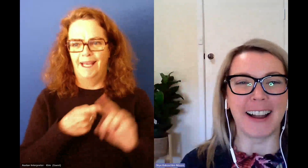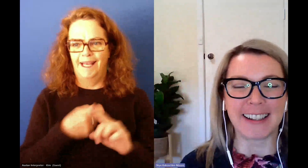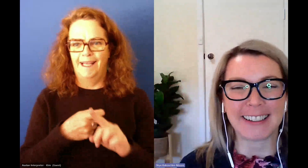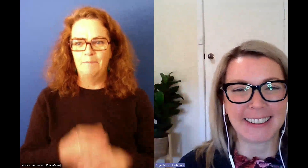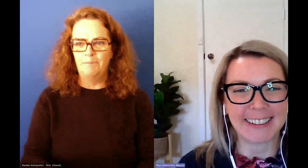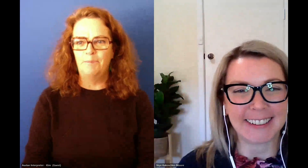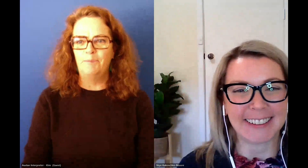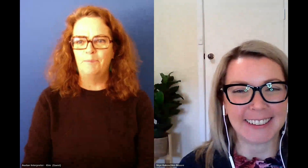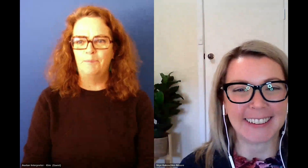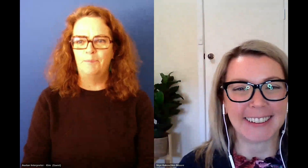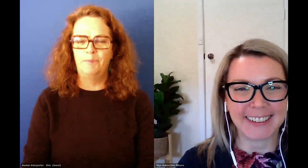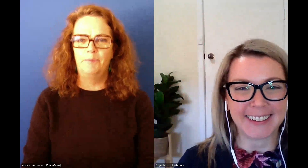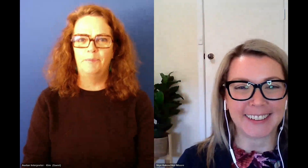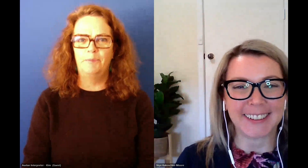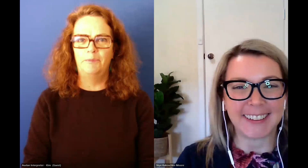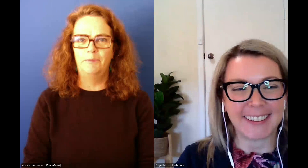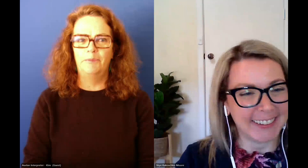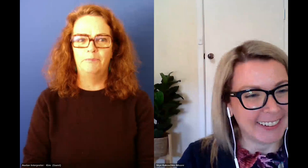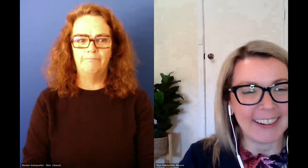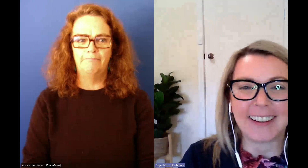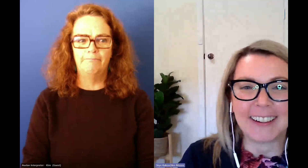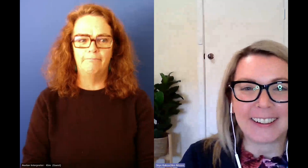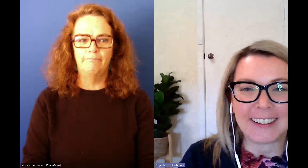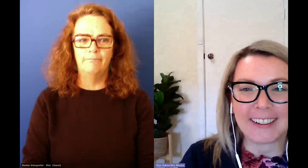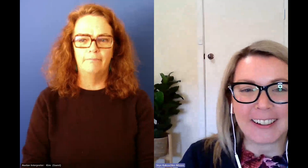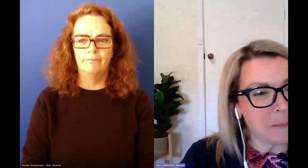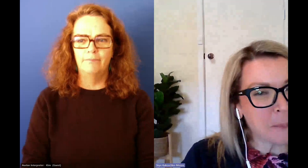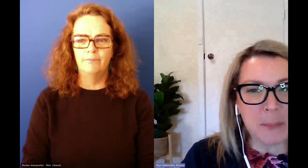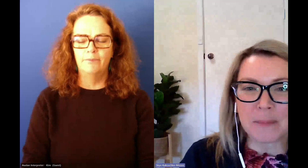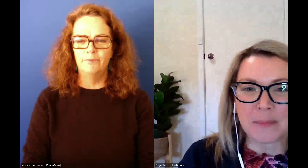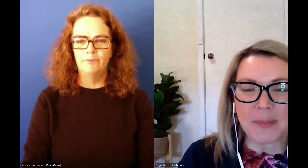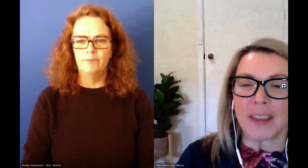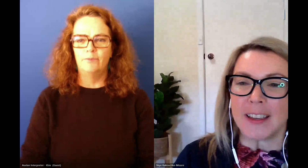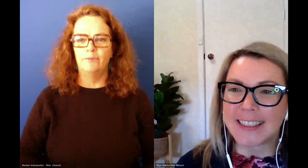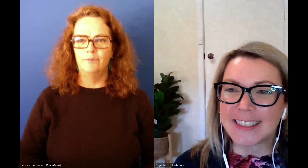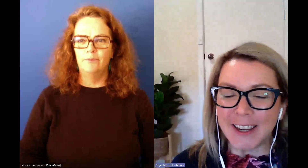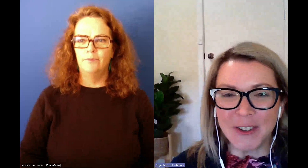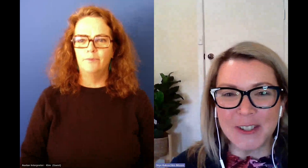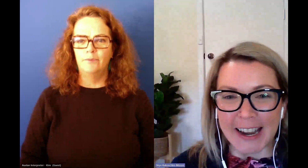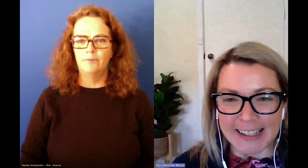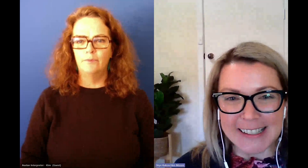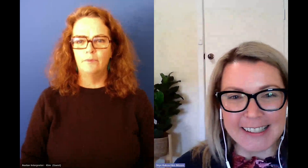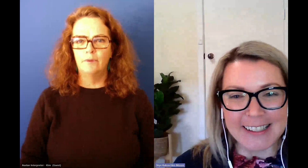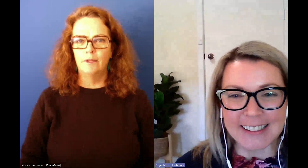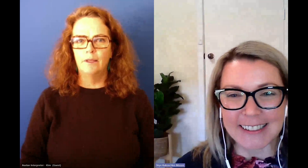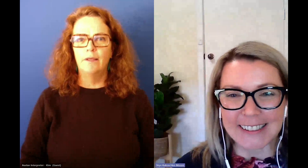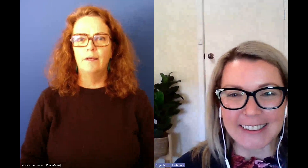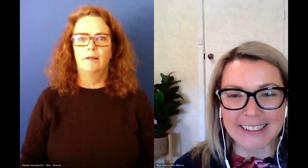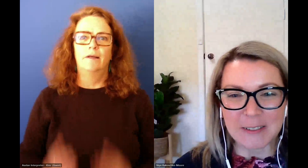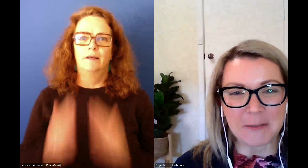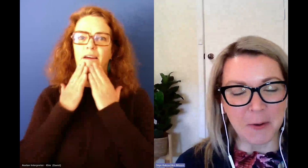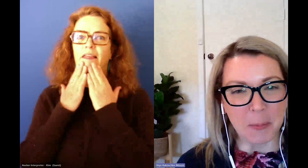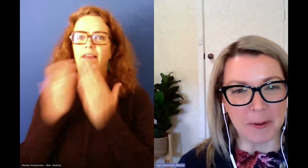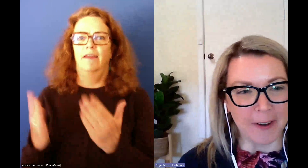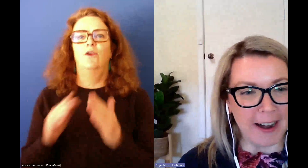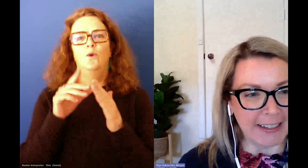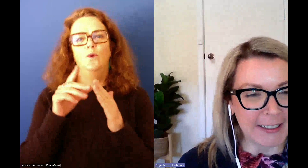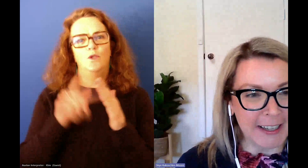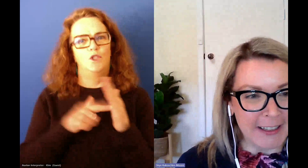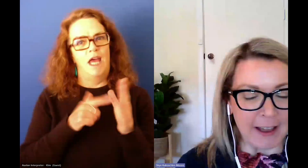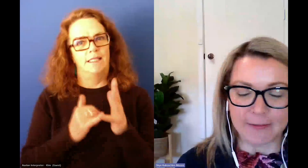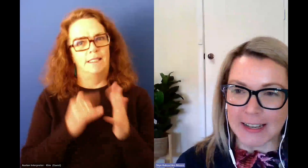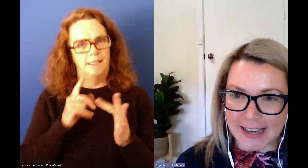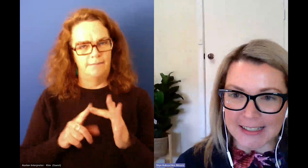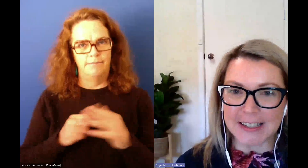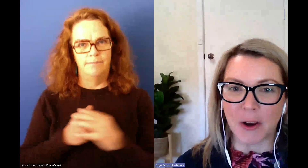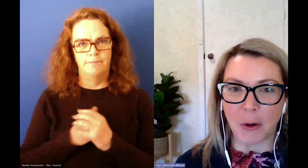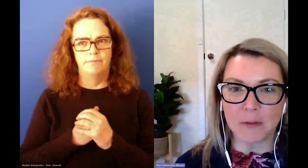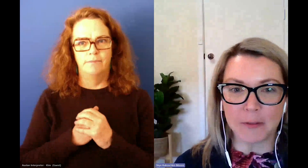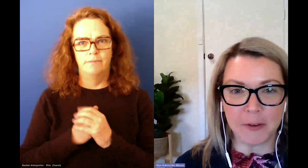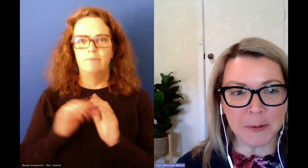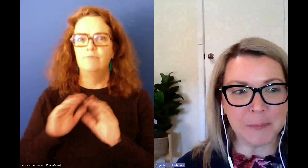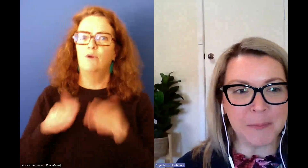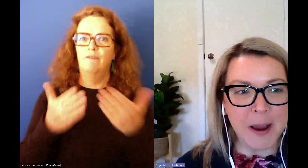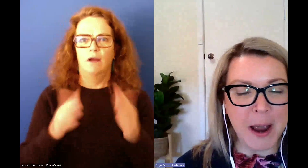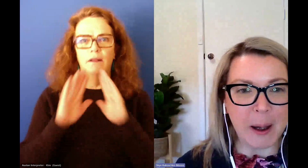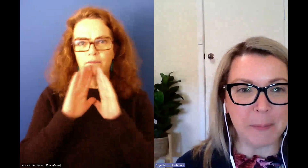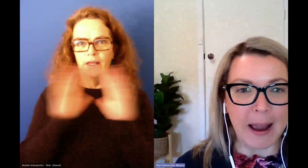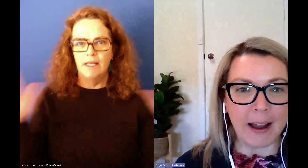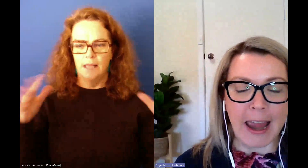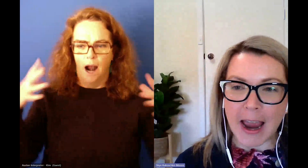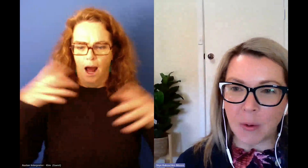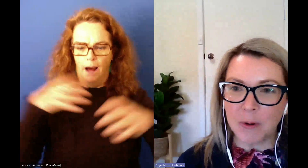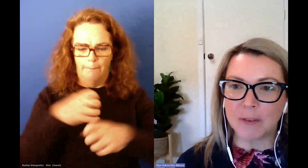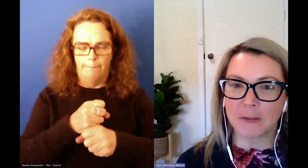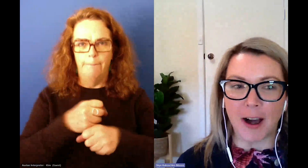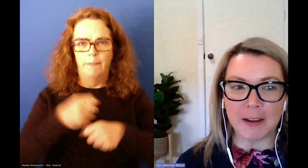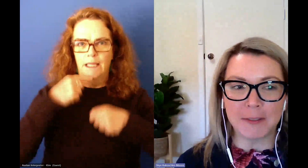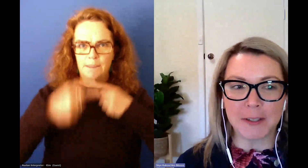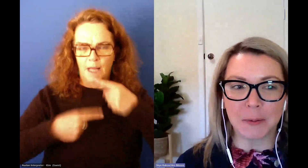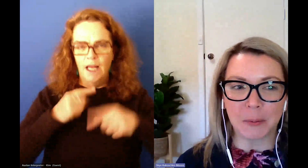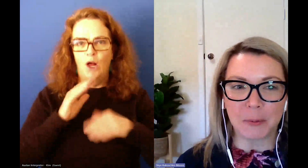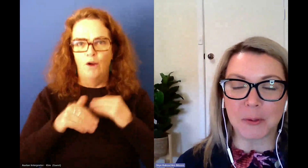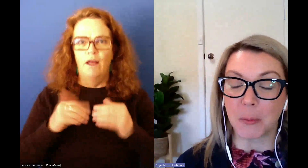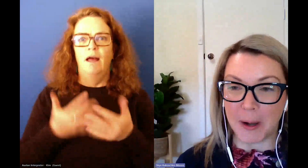Thank you Jase for providing that fantastic overview about how we've arrived to